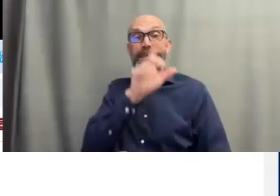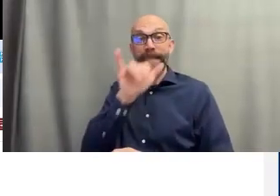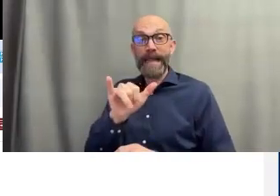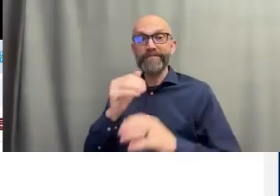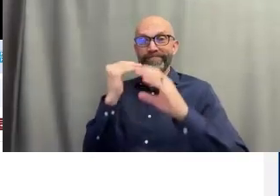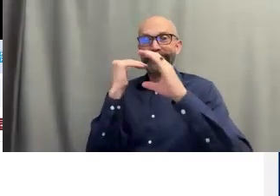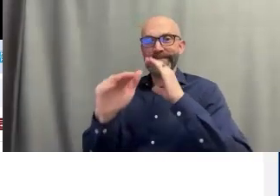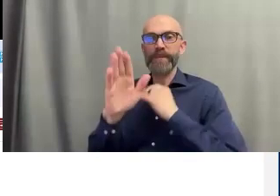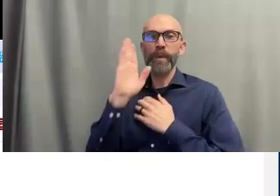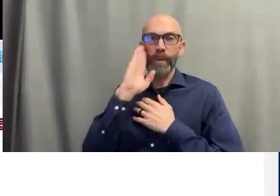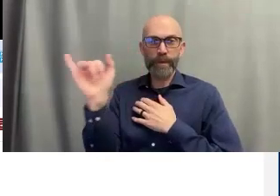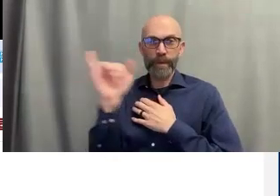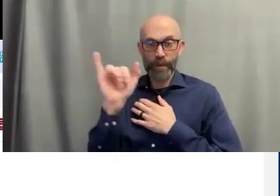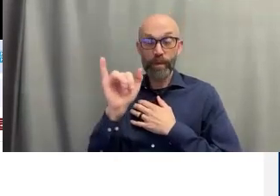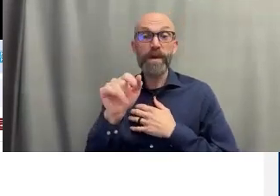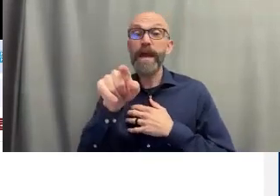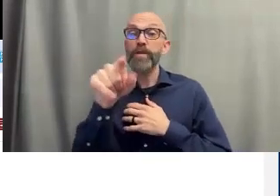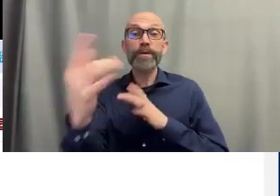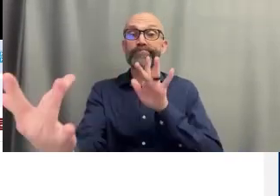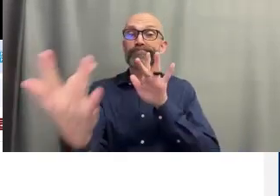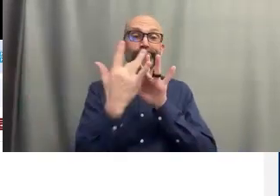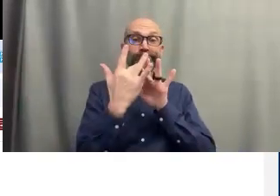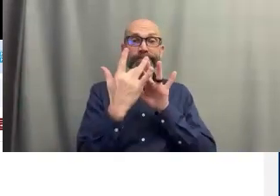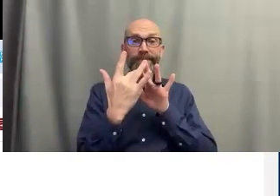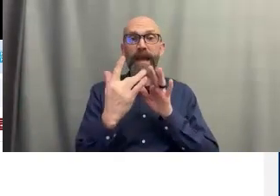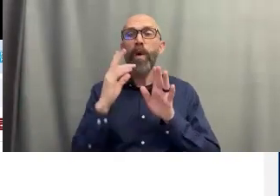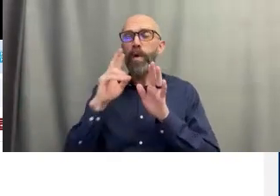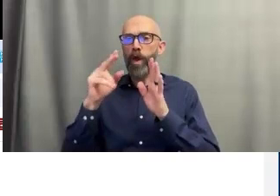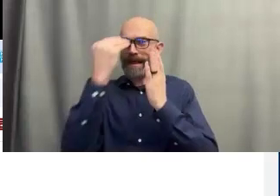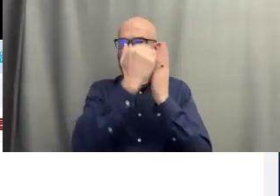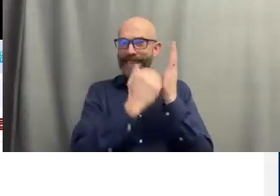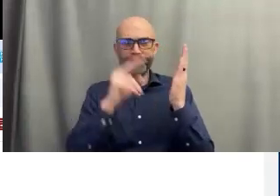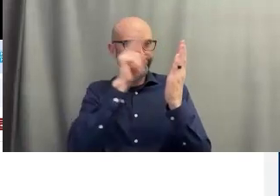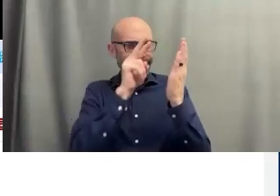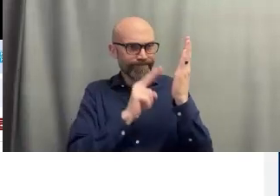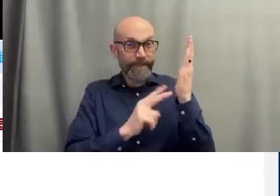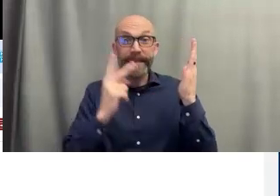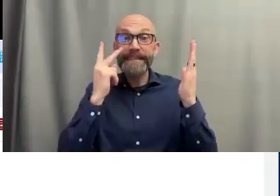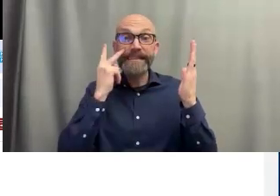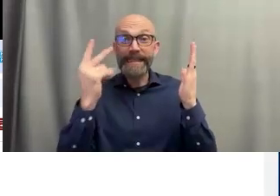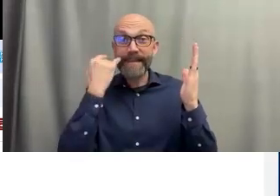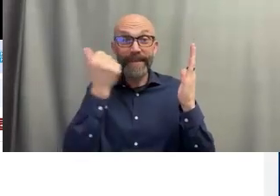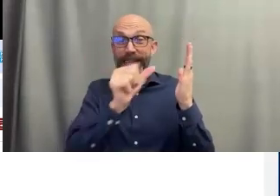But you can always reach out to us and ask and, usually we'll look through these lists and see if there's anything new in your subject area,